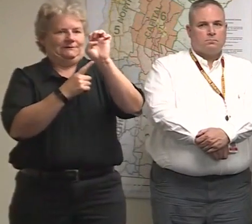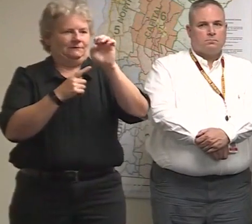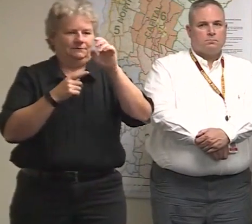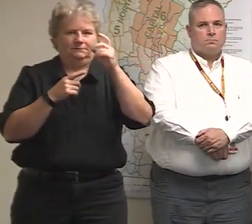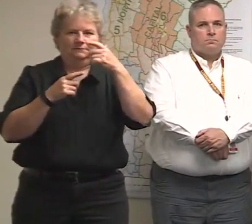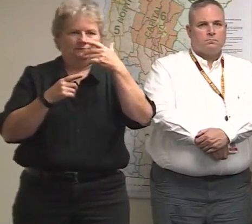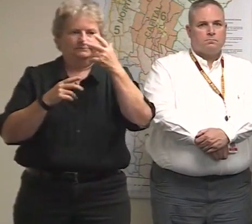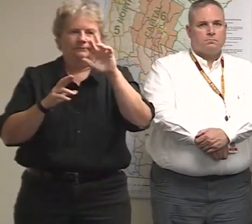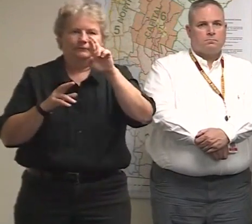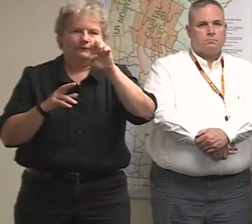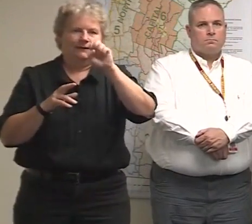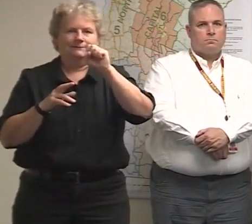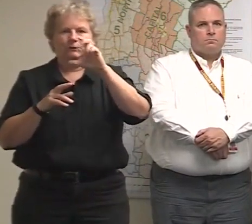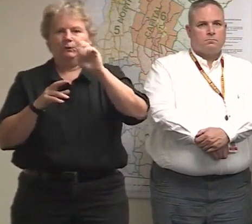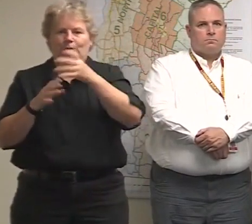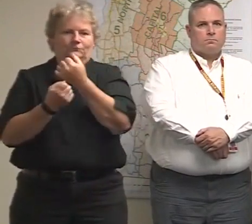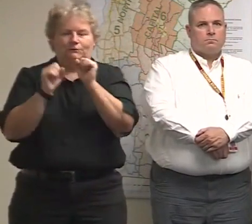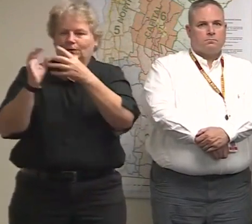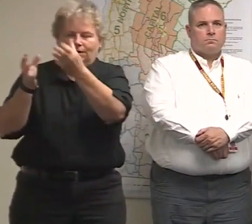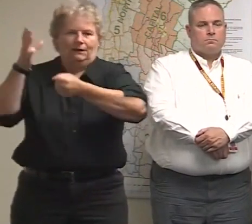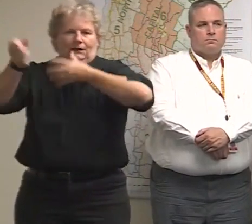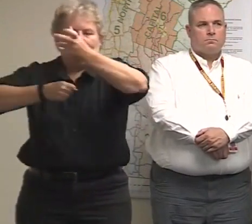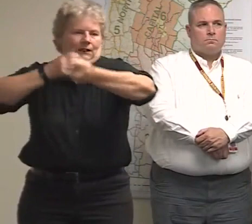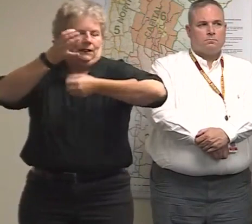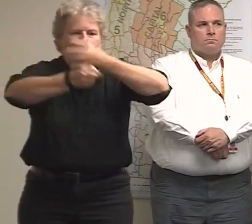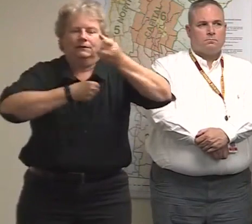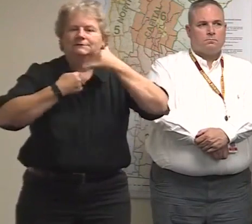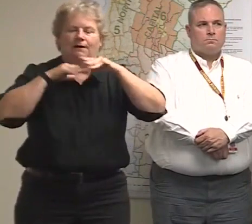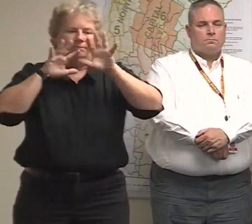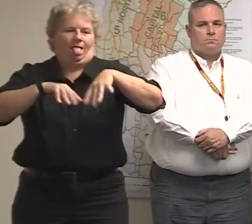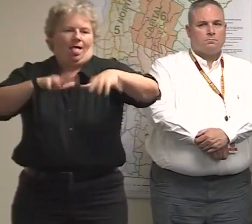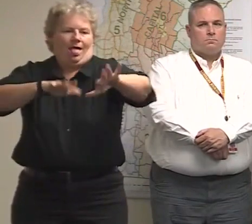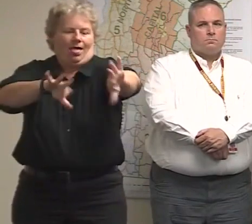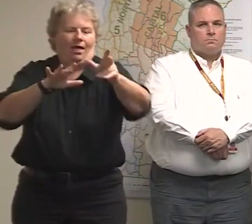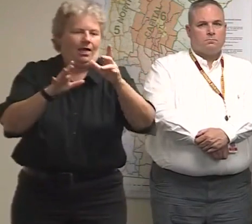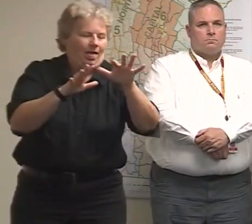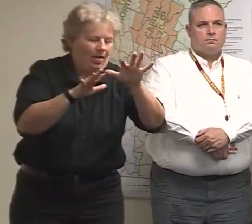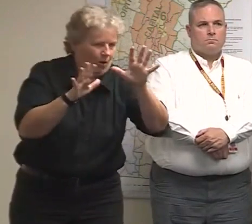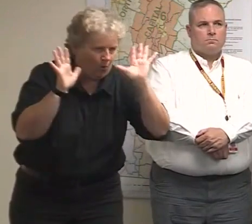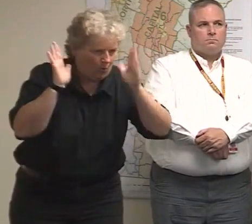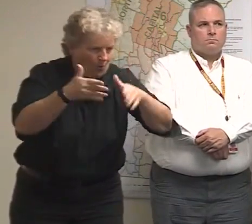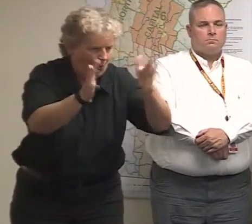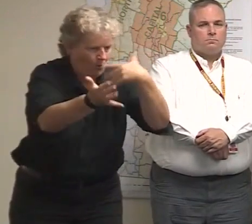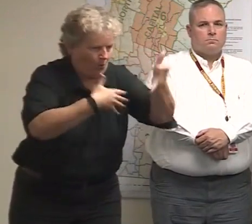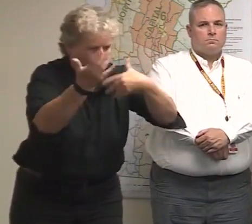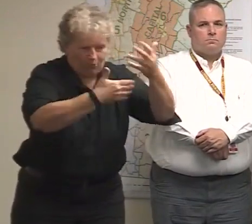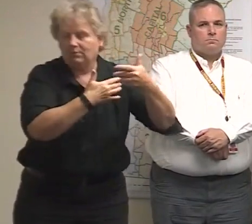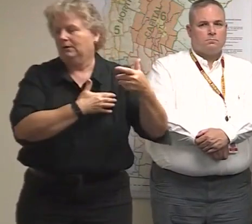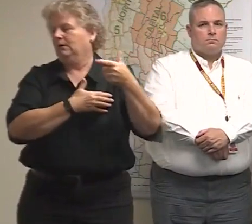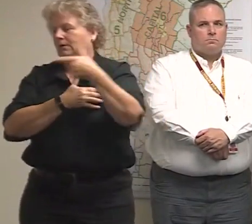BUT AT THE SAME TIME, WE’VE GOT OUR TEAMS WORKING TOGETHER TO TRY AND ANTICIPATE SOME OF THAT.